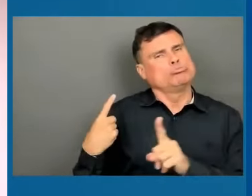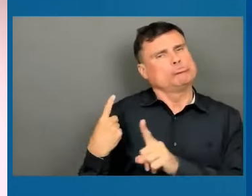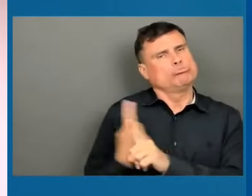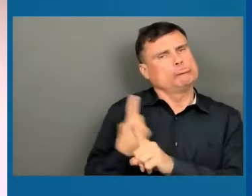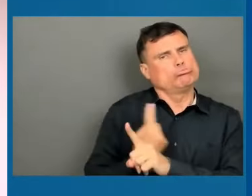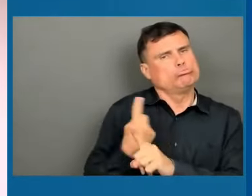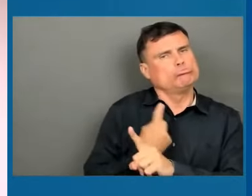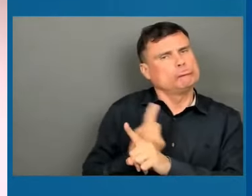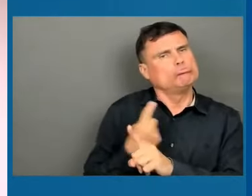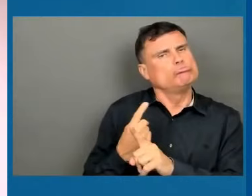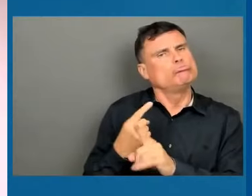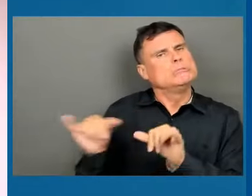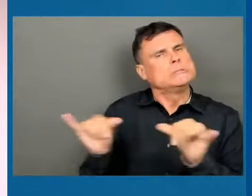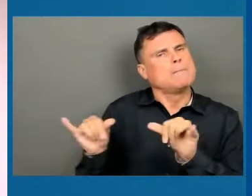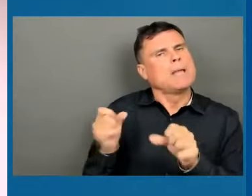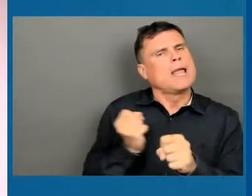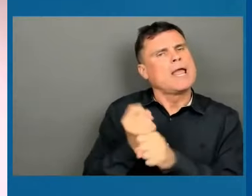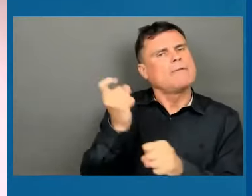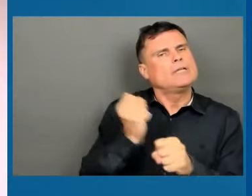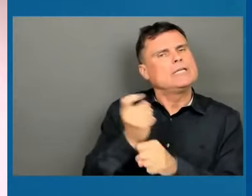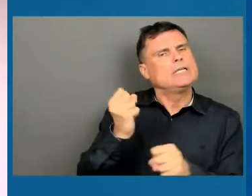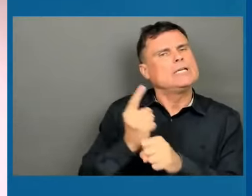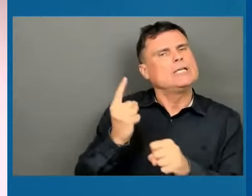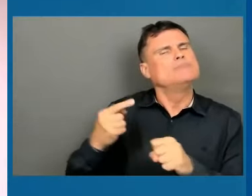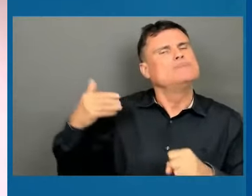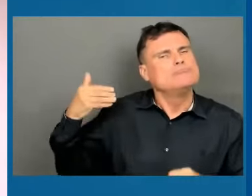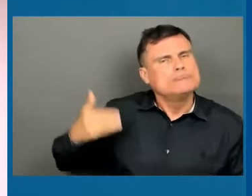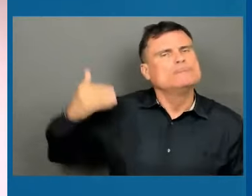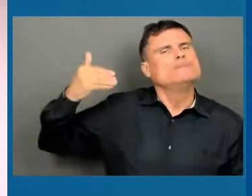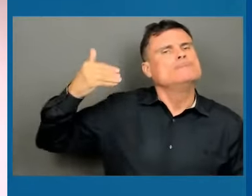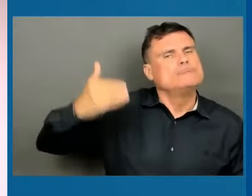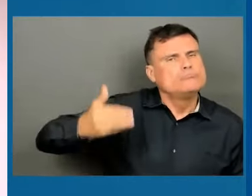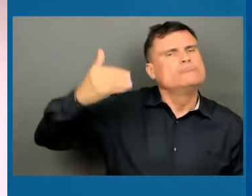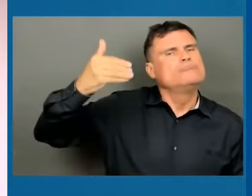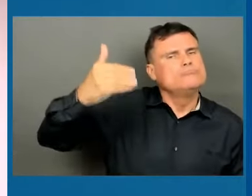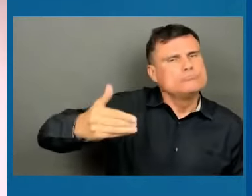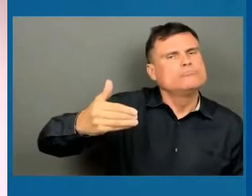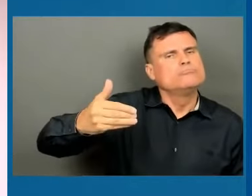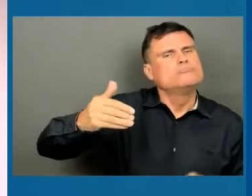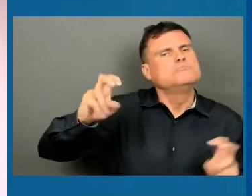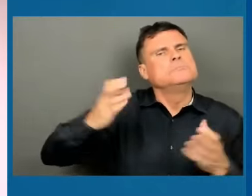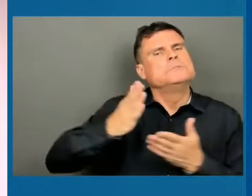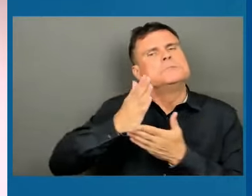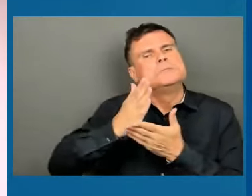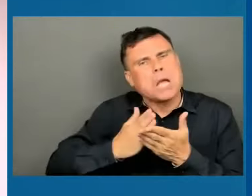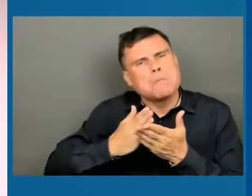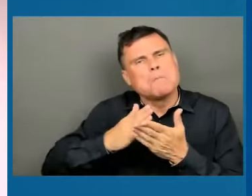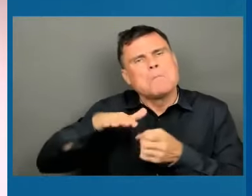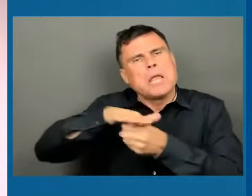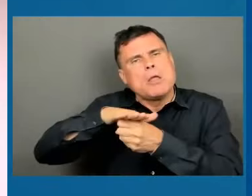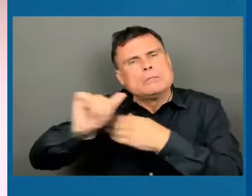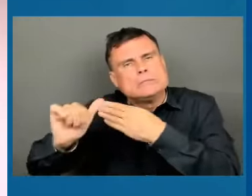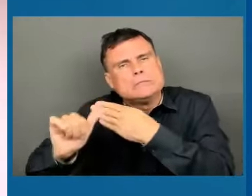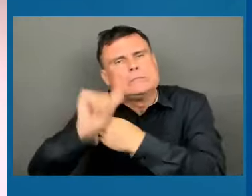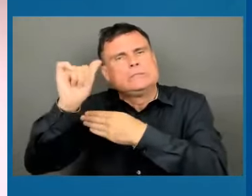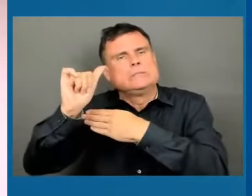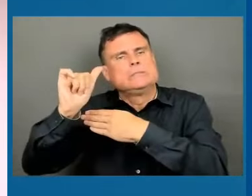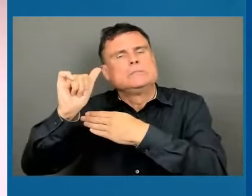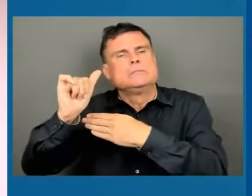risk that they're seeing, people who have lived in their homes for years, lots of people will